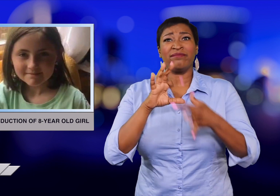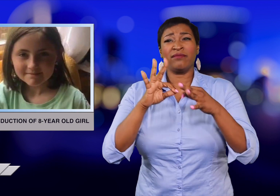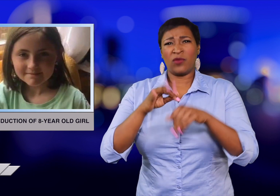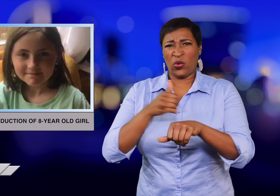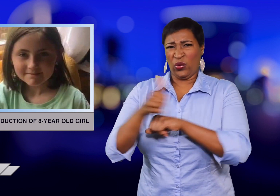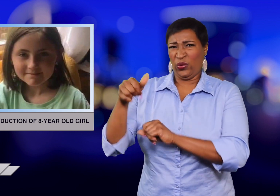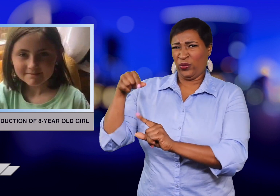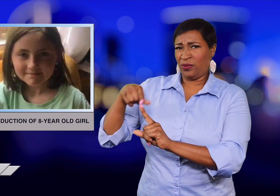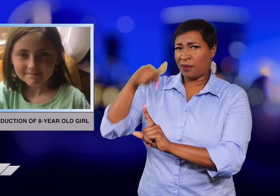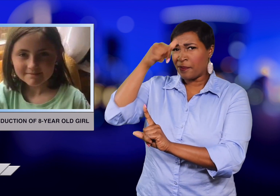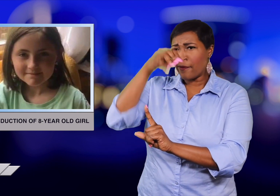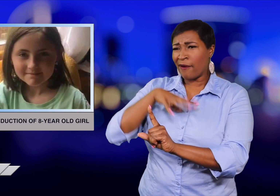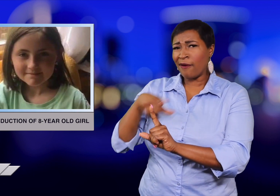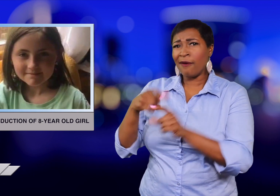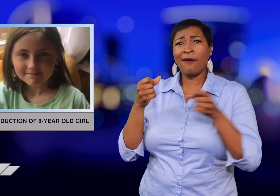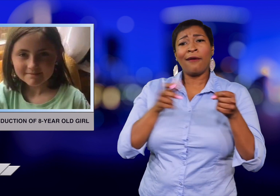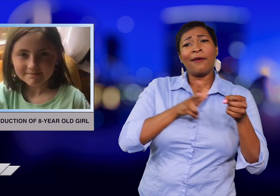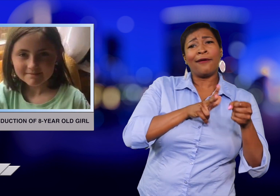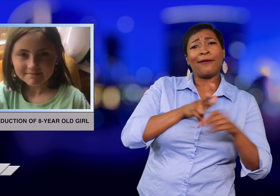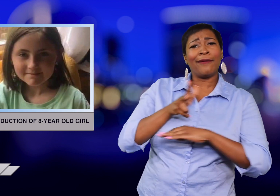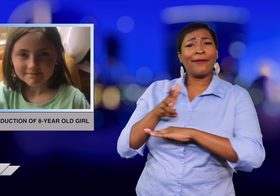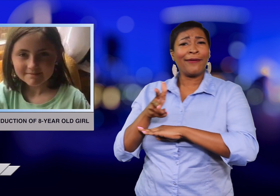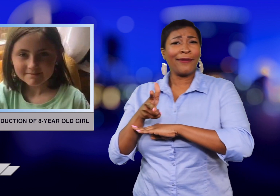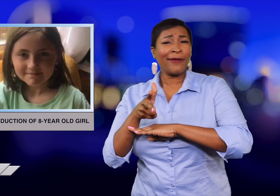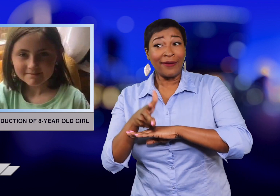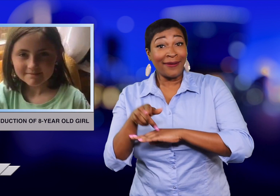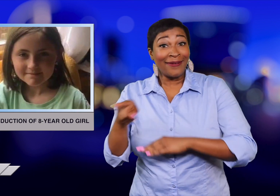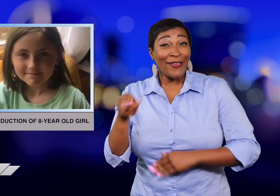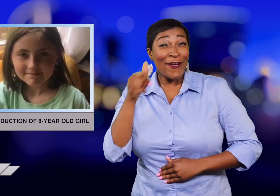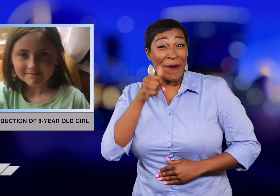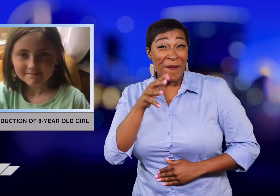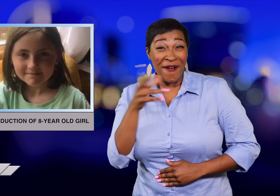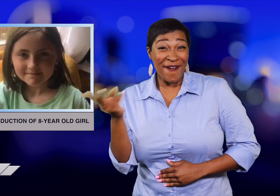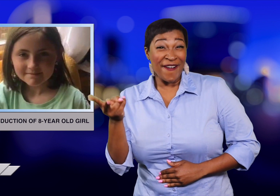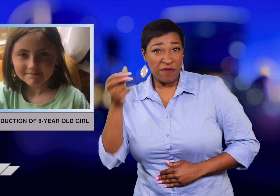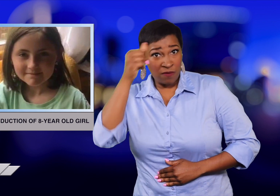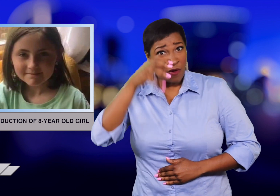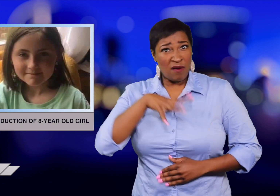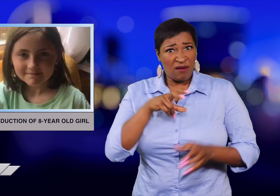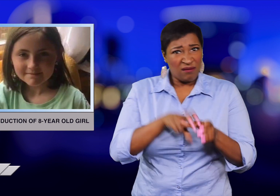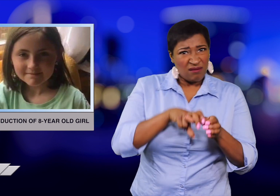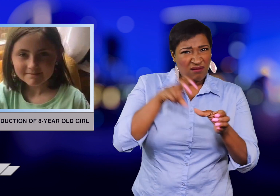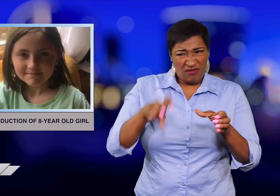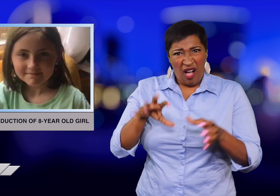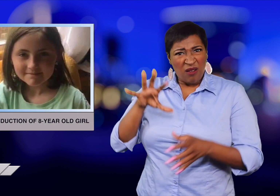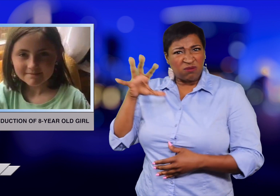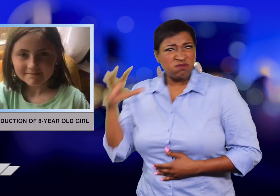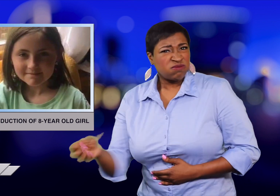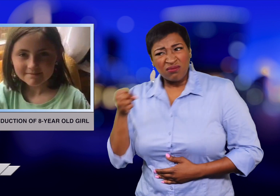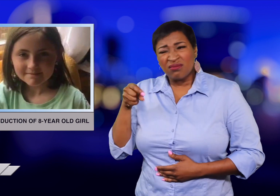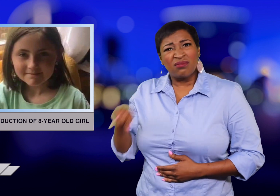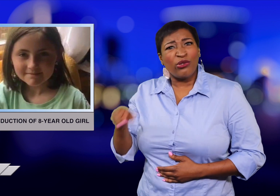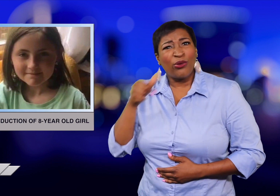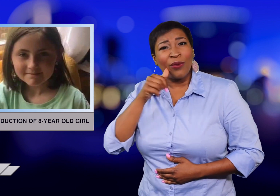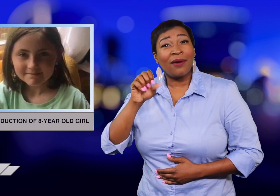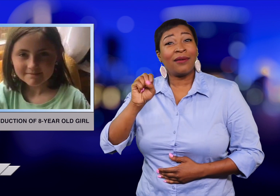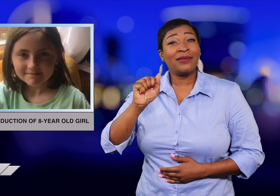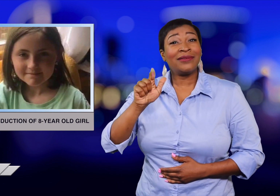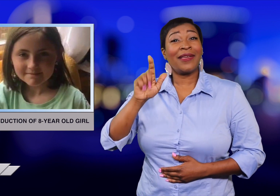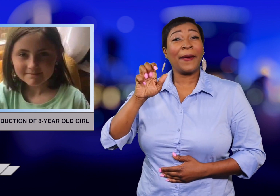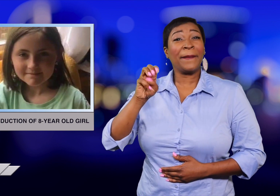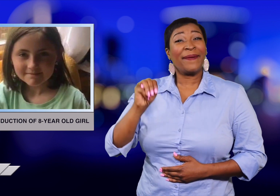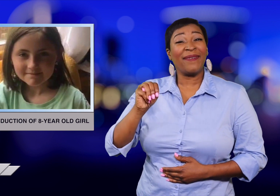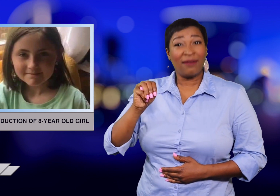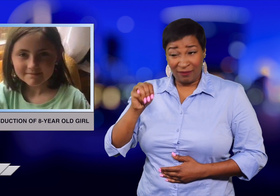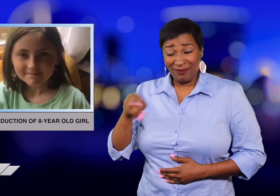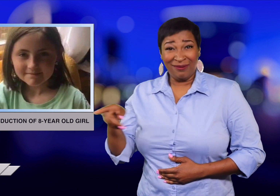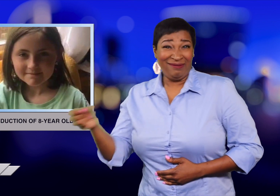Police say a man allegedly approached the two in his car, jumped out, grabbed Salem